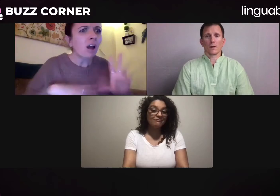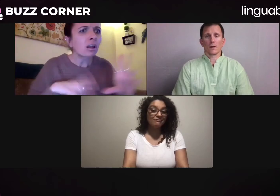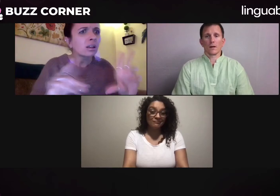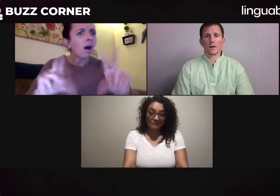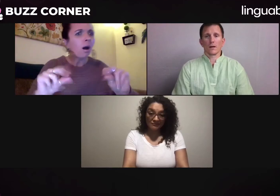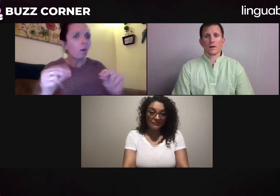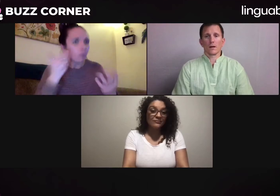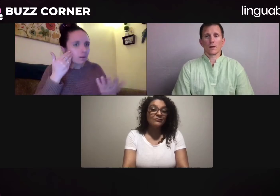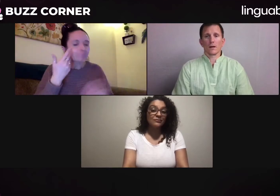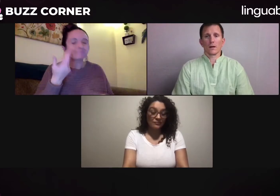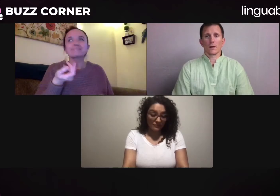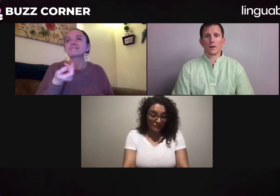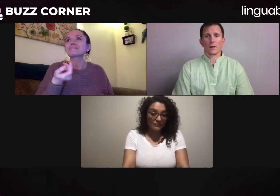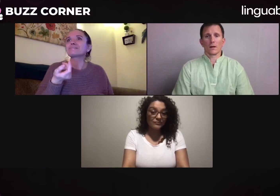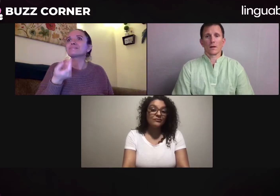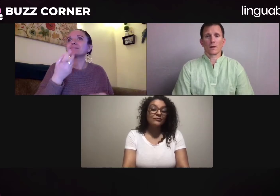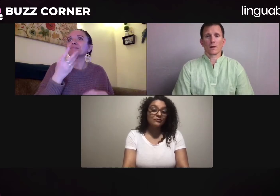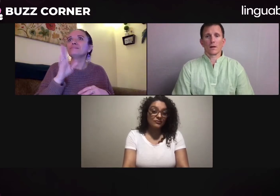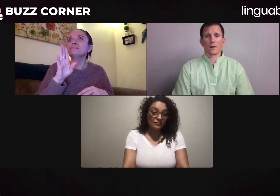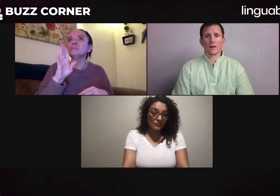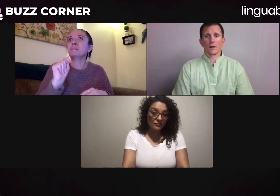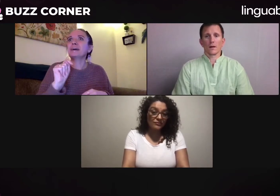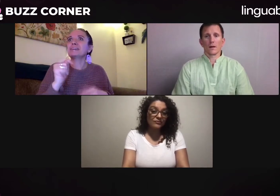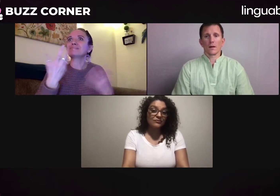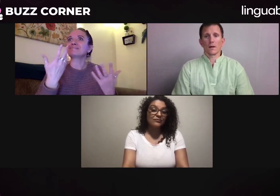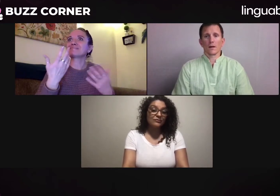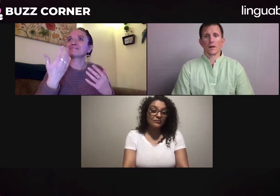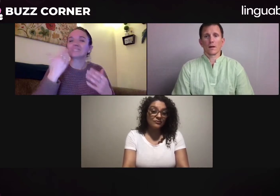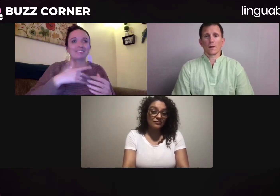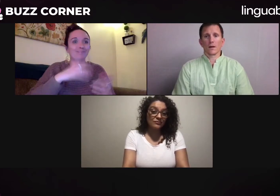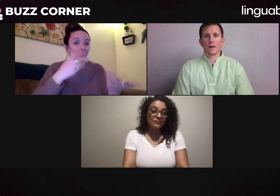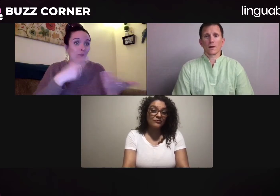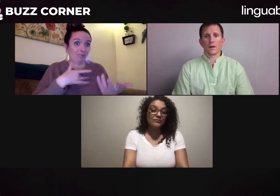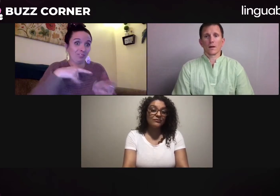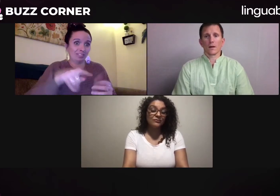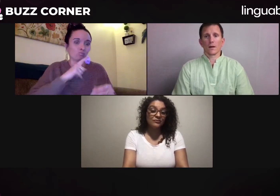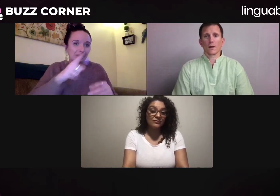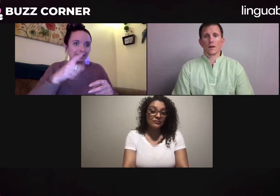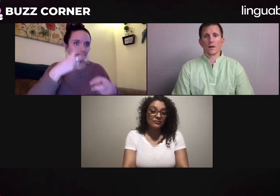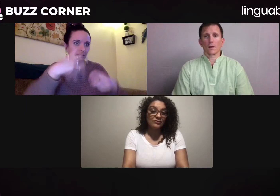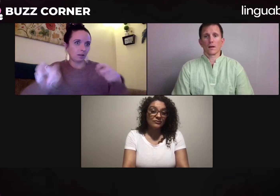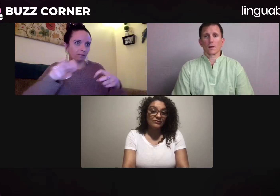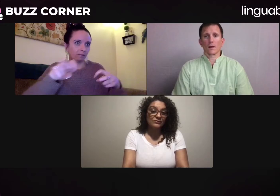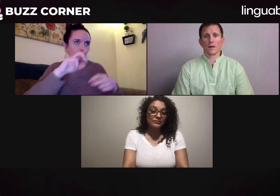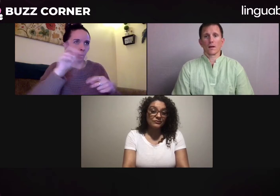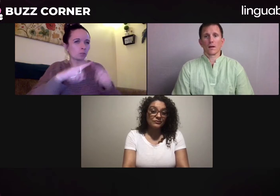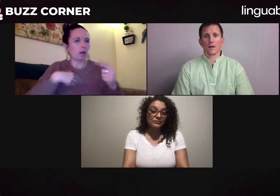to be fulfilled and assuming that everything will be okay, and then we arrive and it's not me, we may be developing